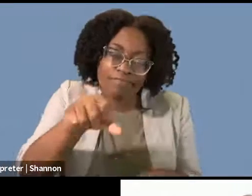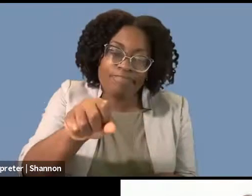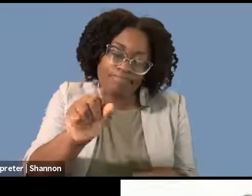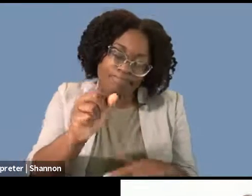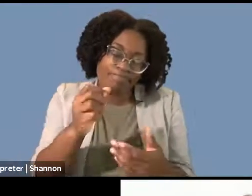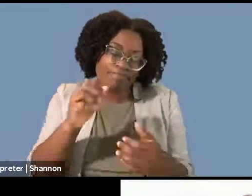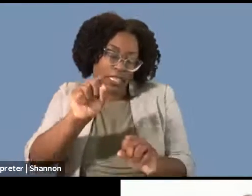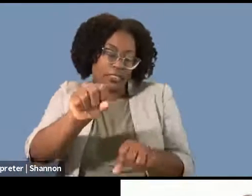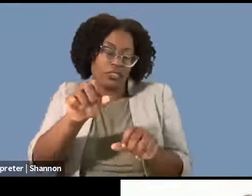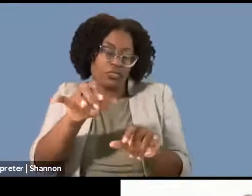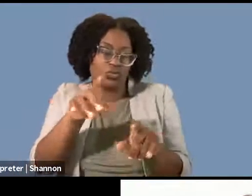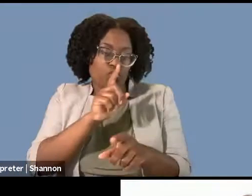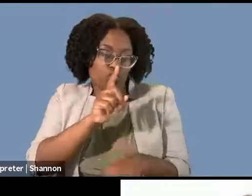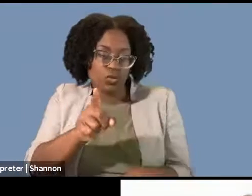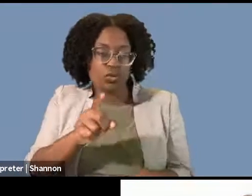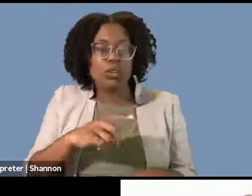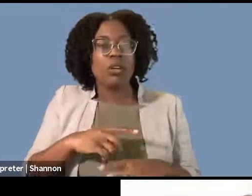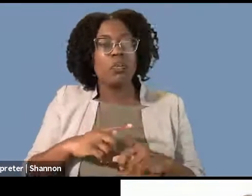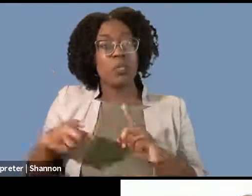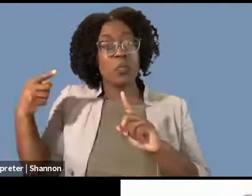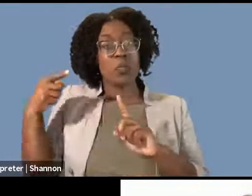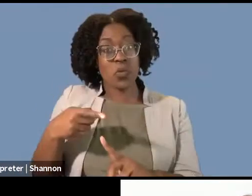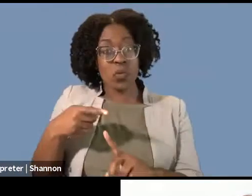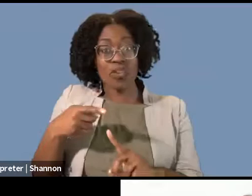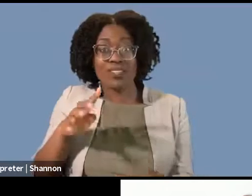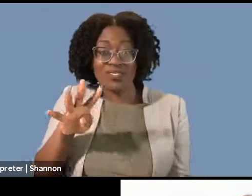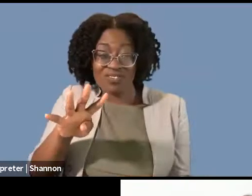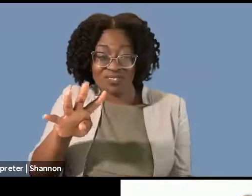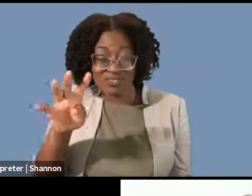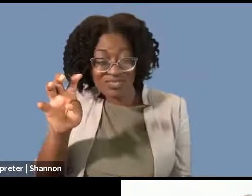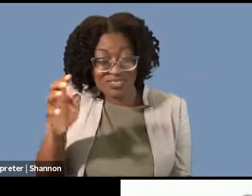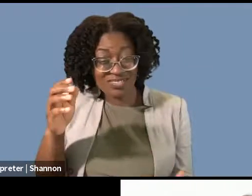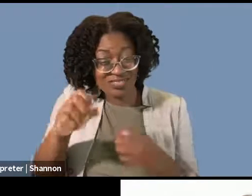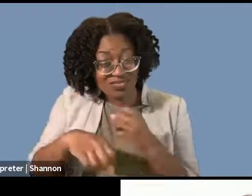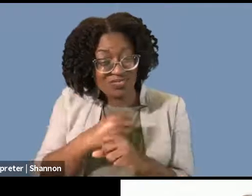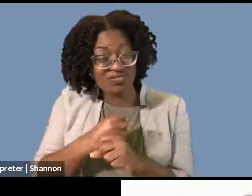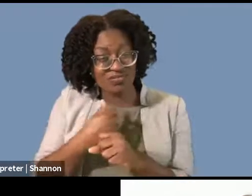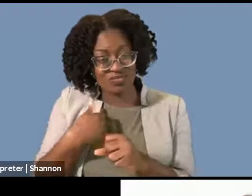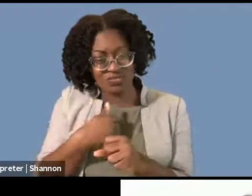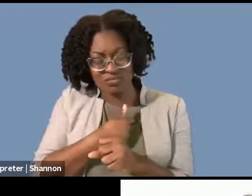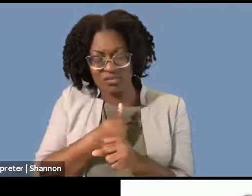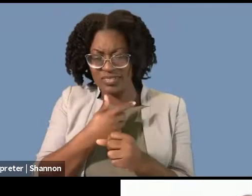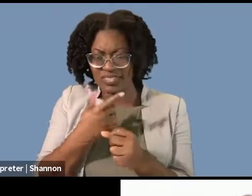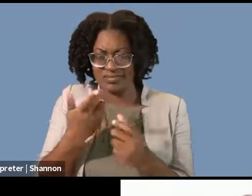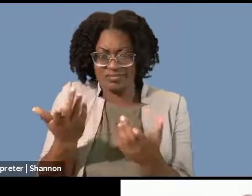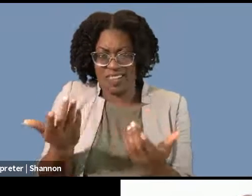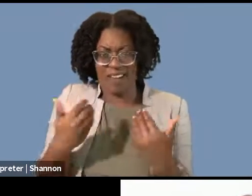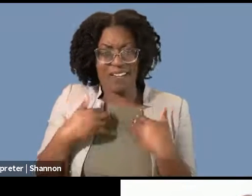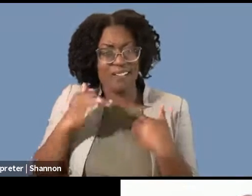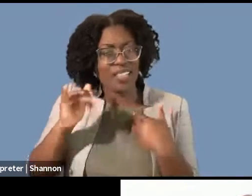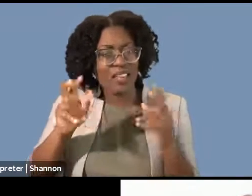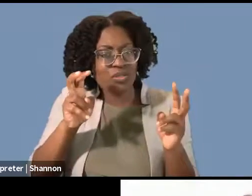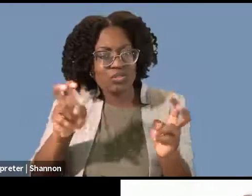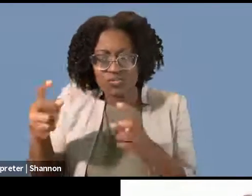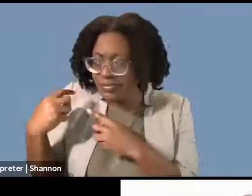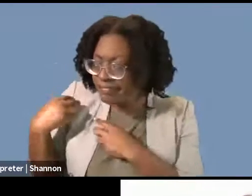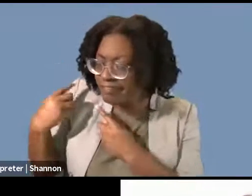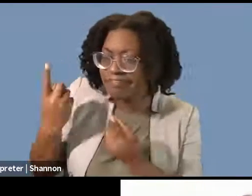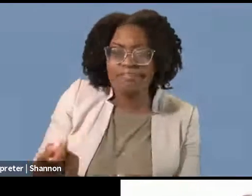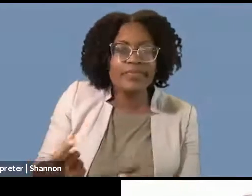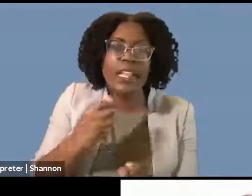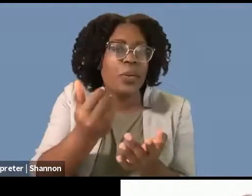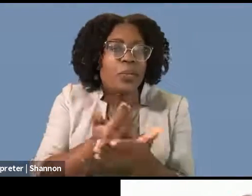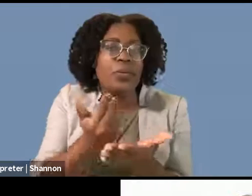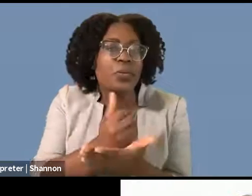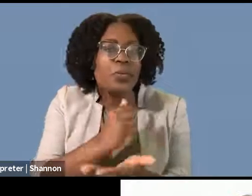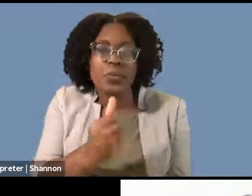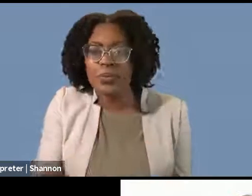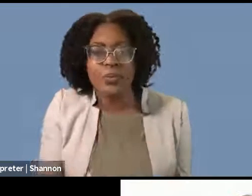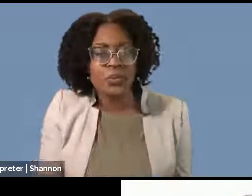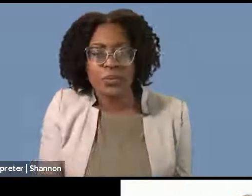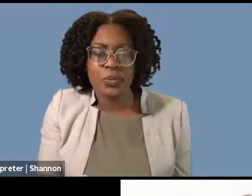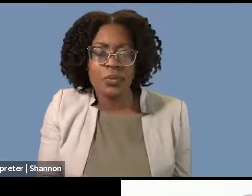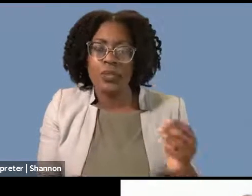we have been dealing with this for over 400 years, so it is critical to keep in mind this didn't